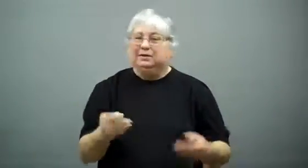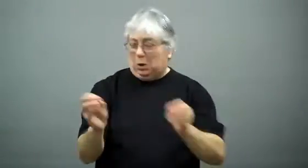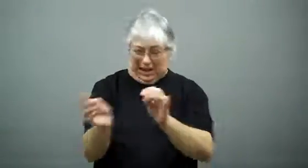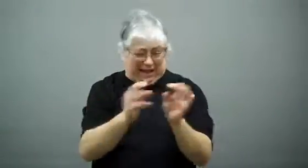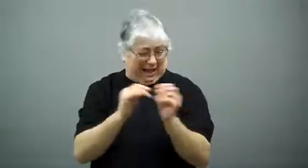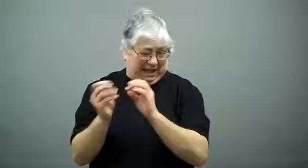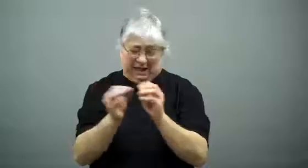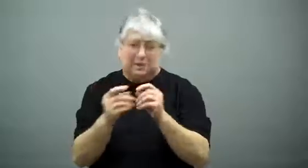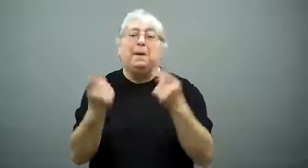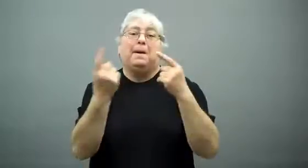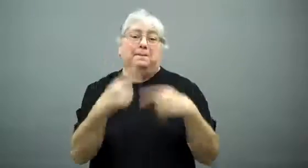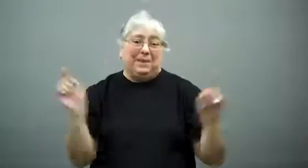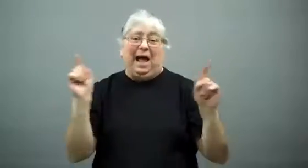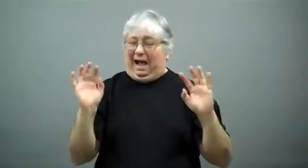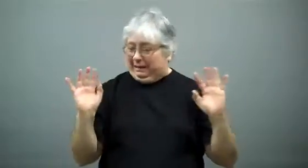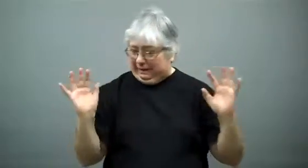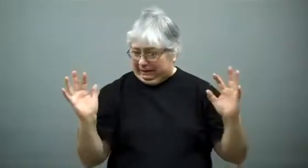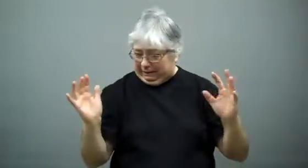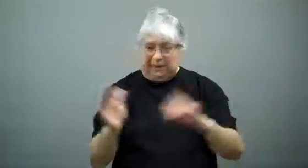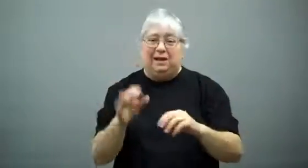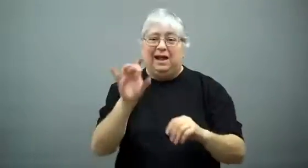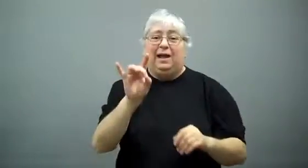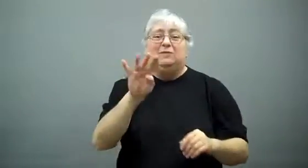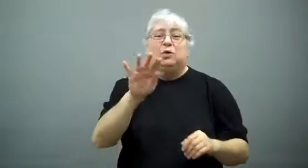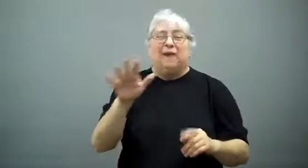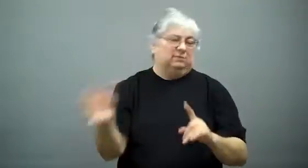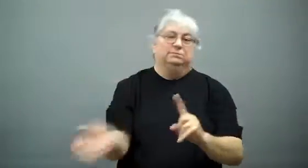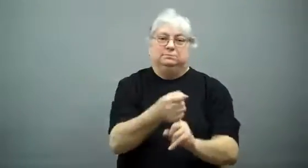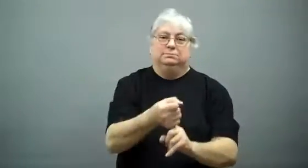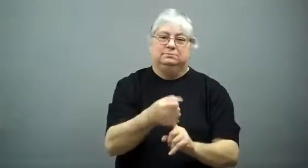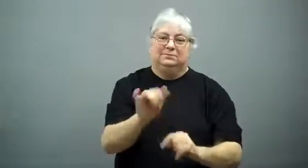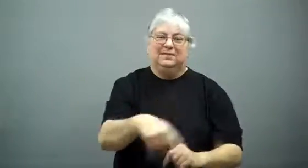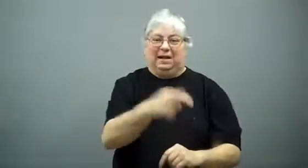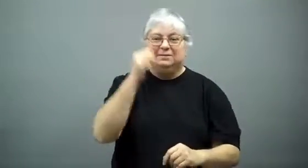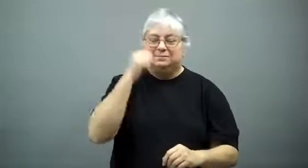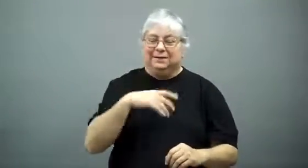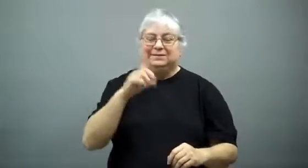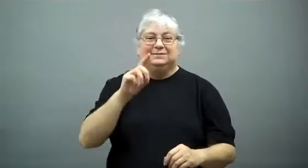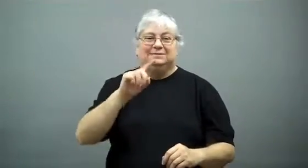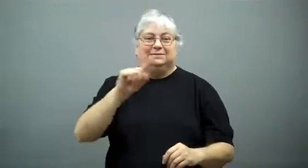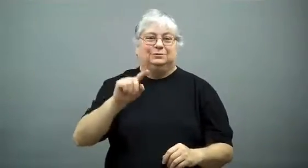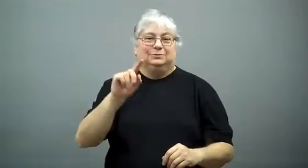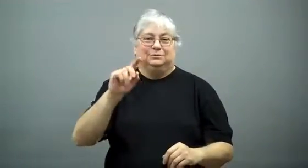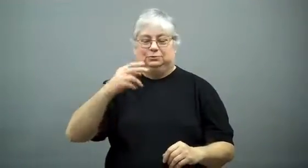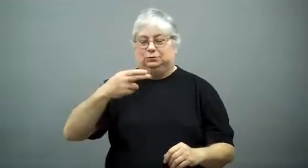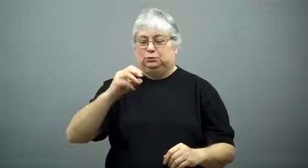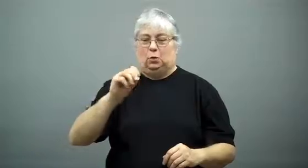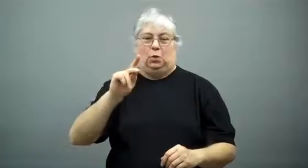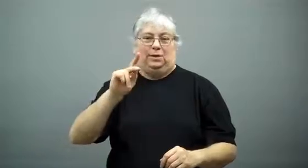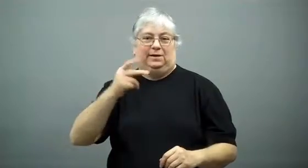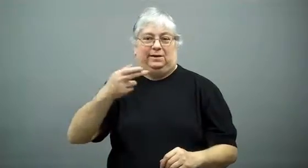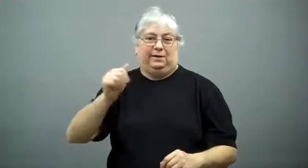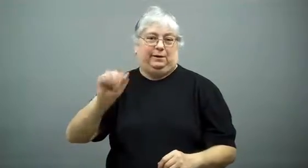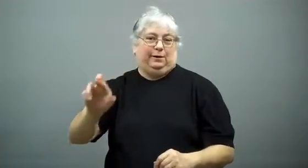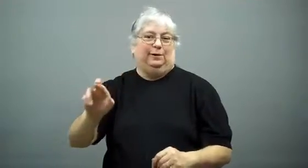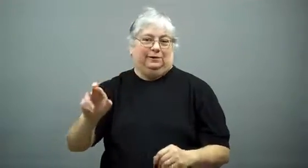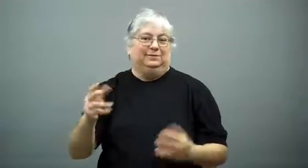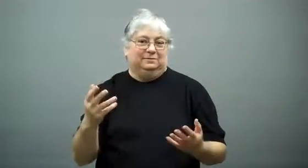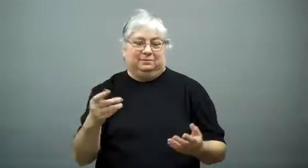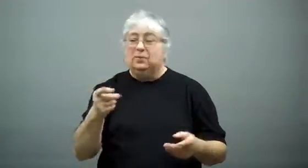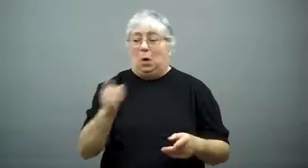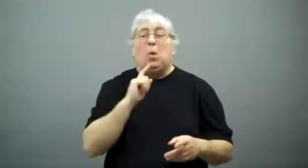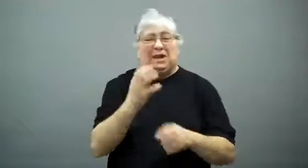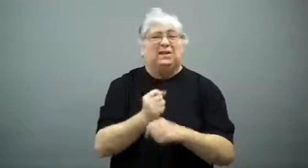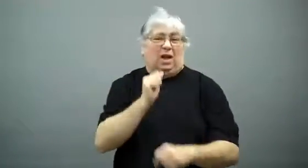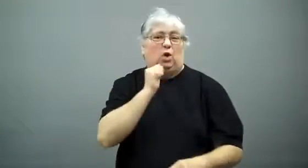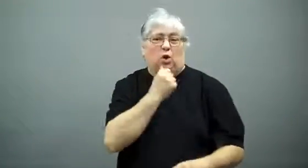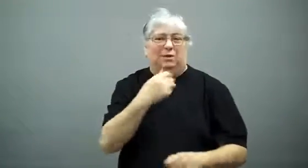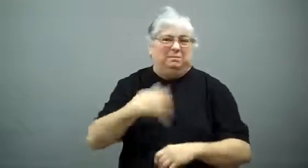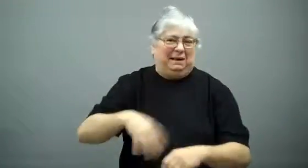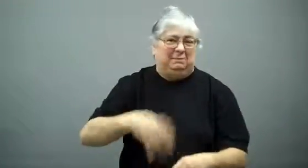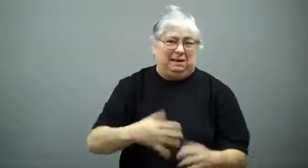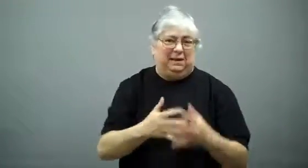It was surrounded and Dzokhar was captured around 8:45 pm.